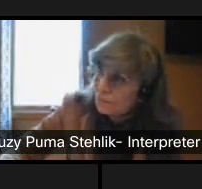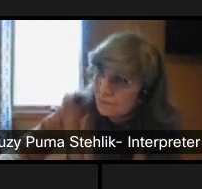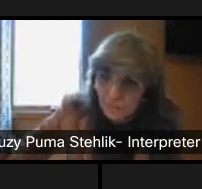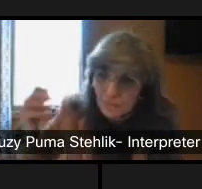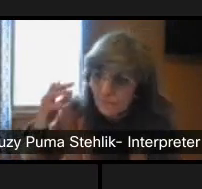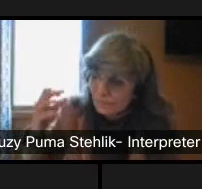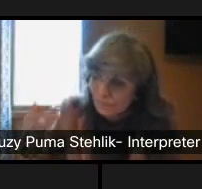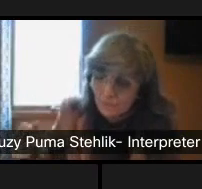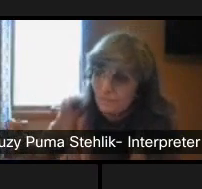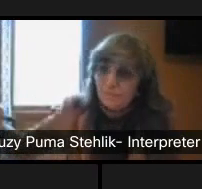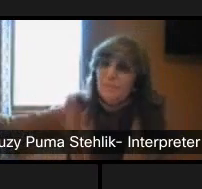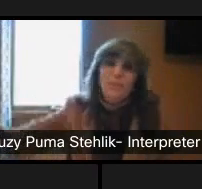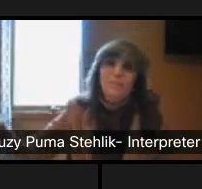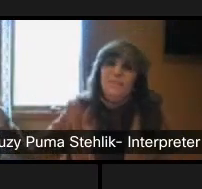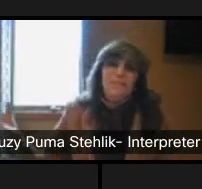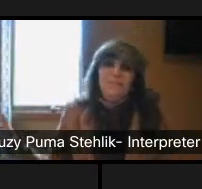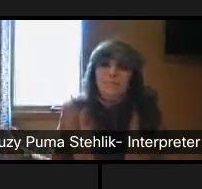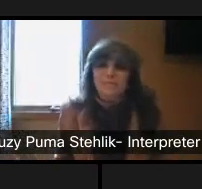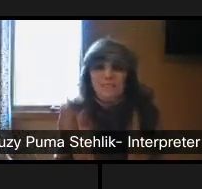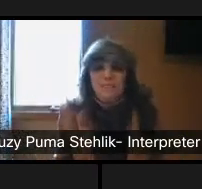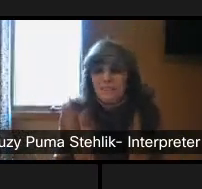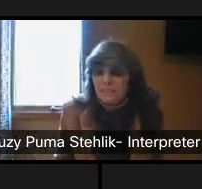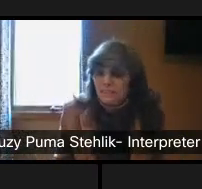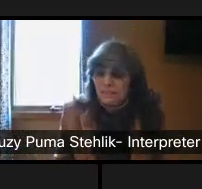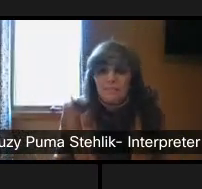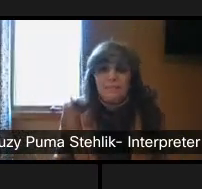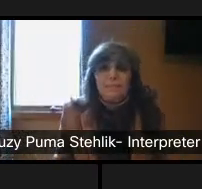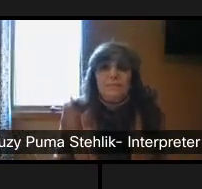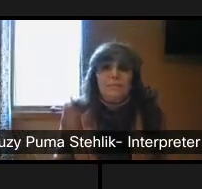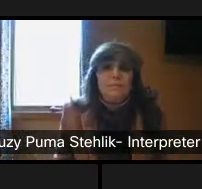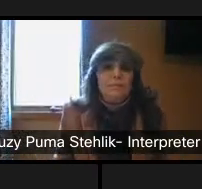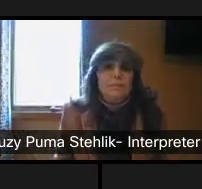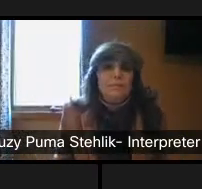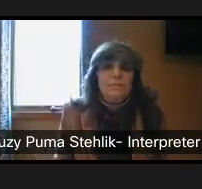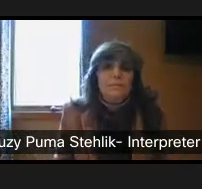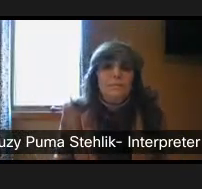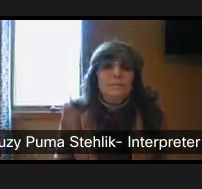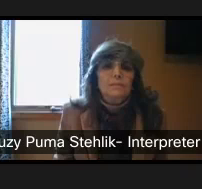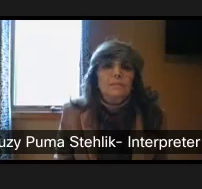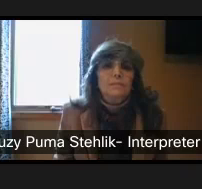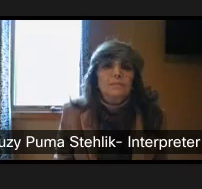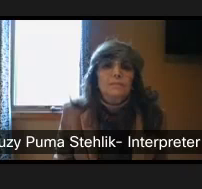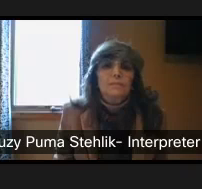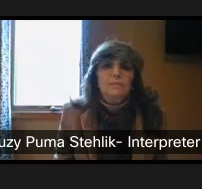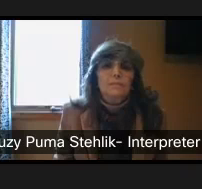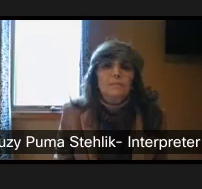Excuse me this is Maureen reporters. Susie. Could you ask Mary Lou to put herself on mute.